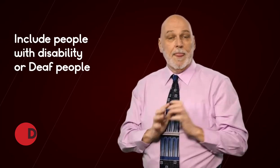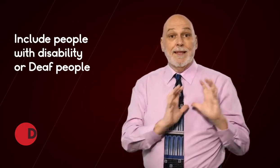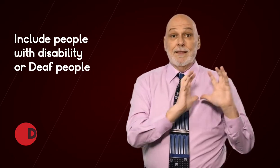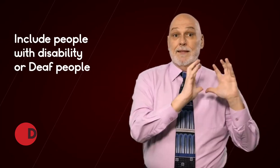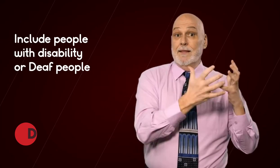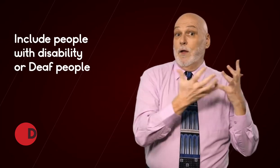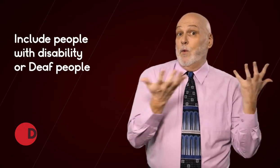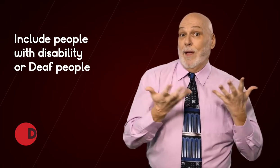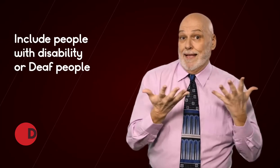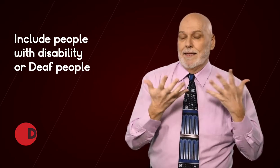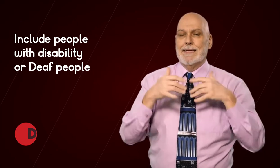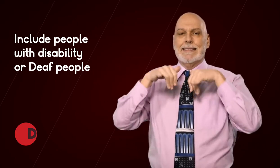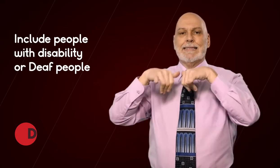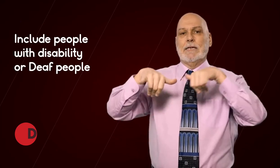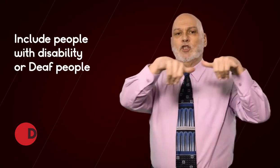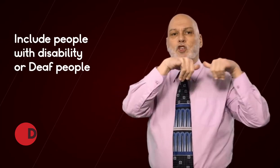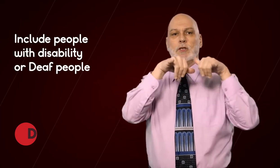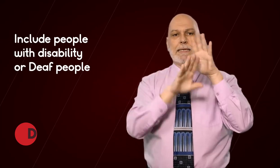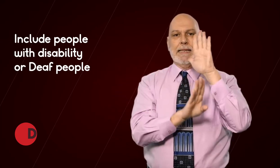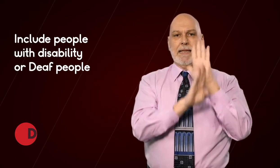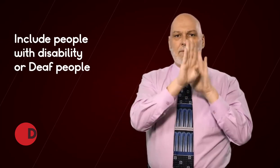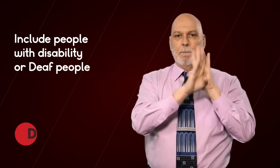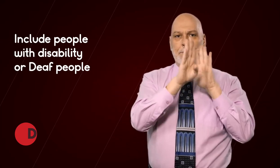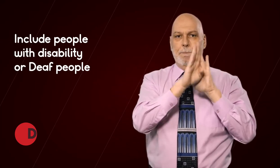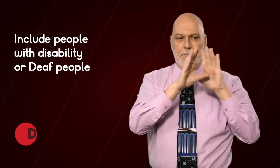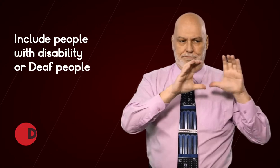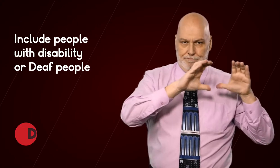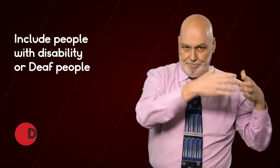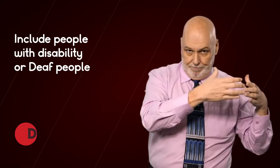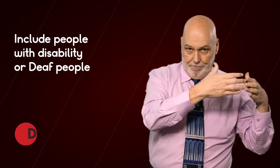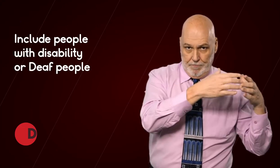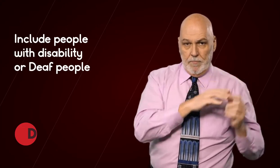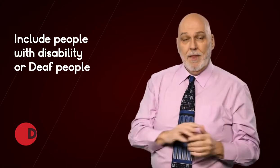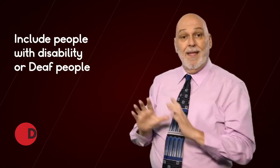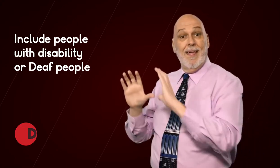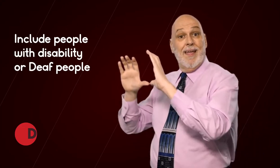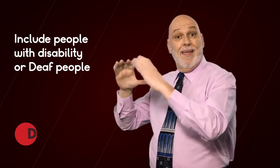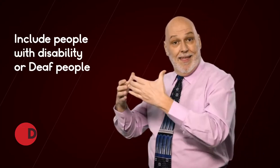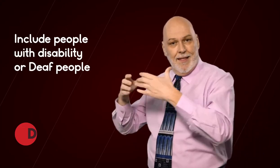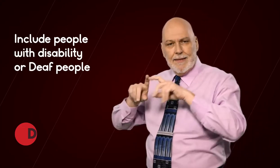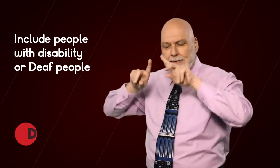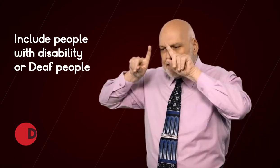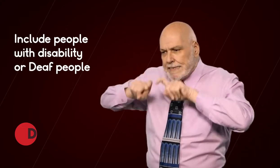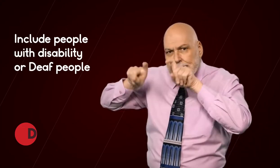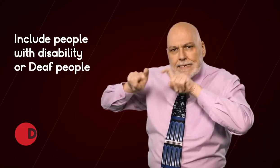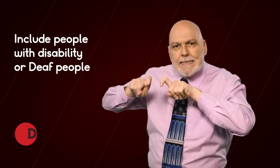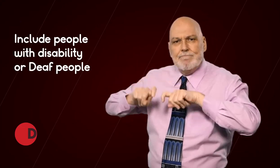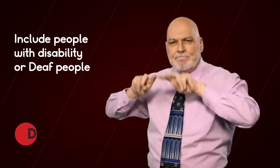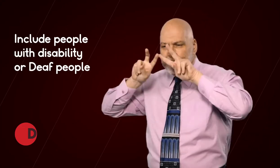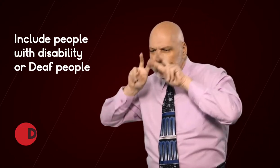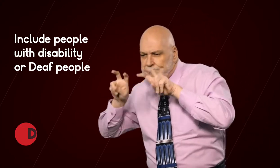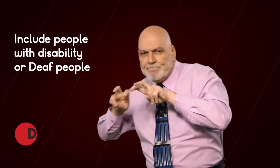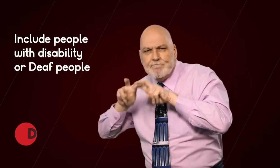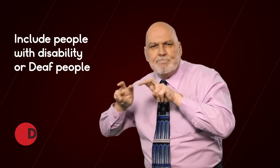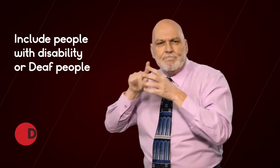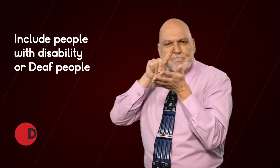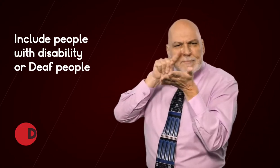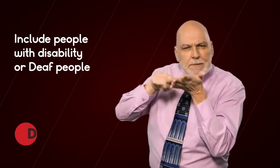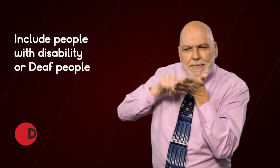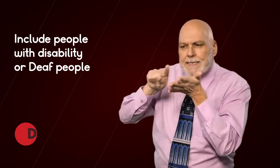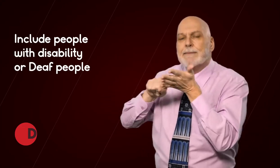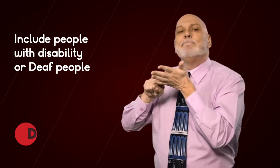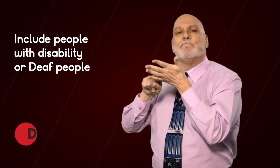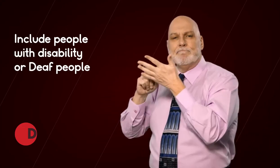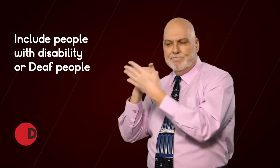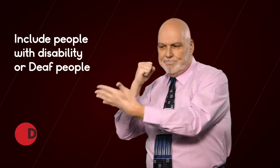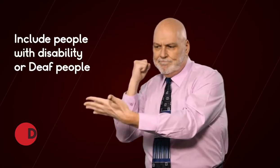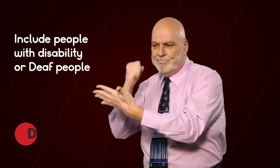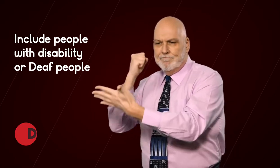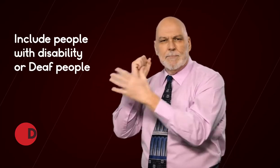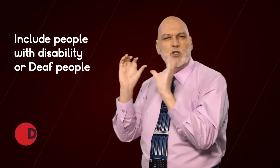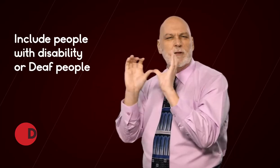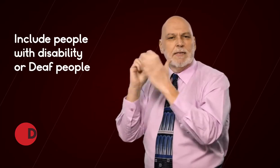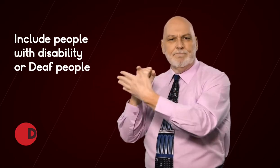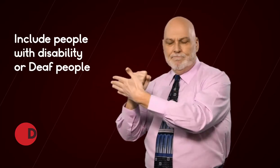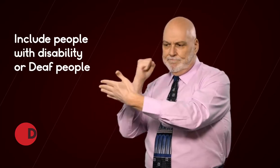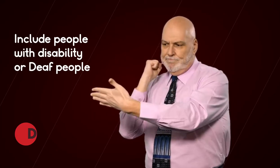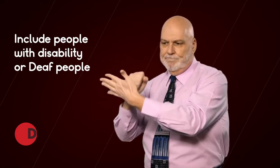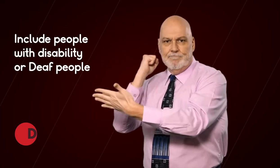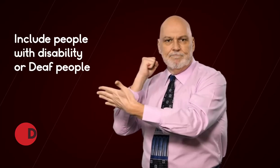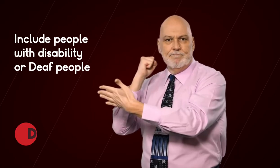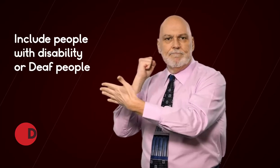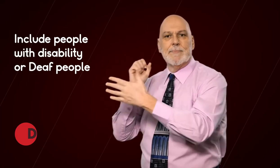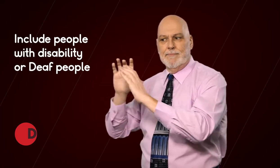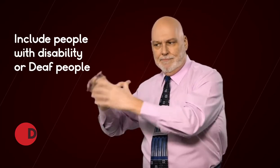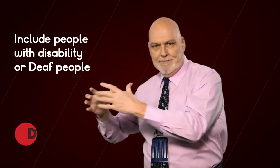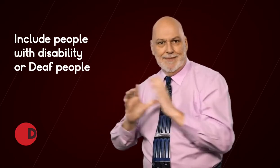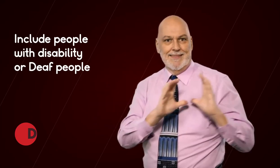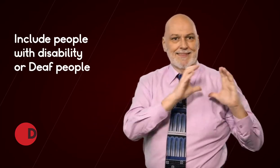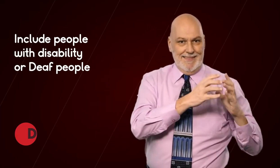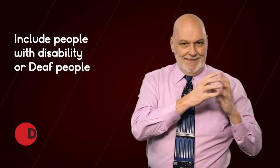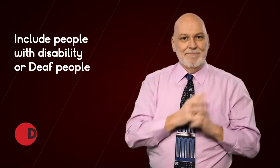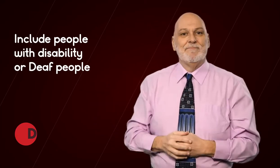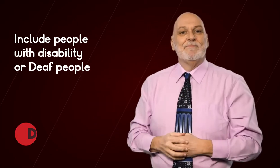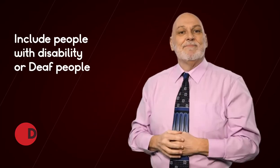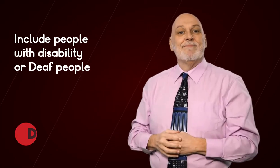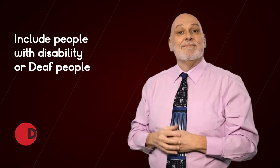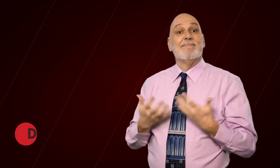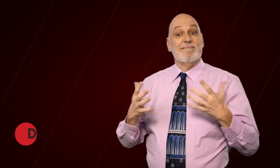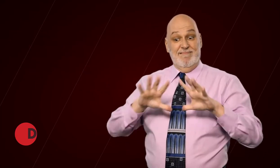Standards Development and Testing, Inspection & Certification.